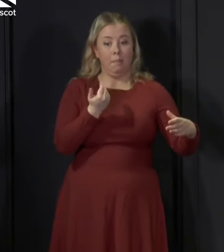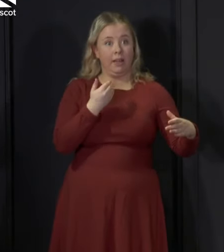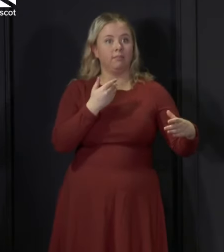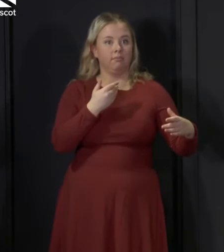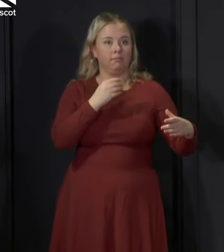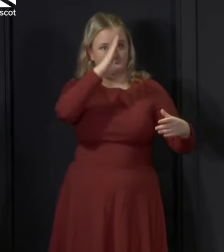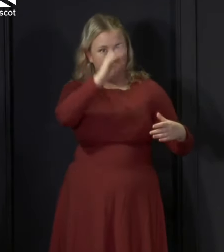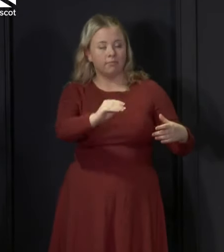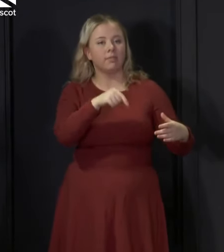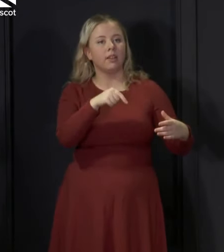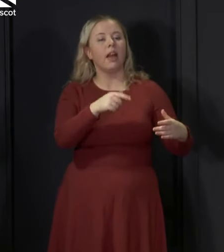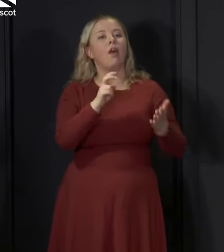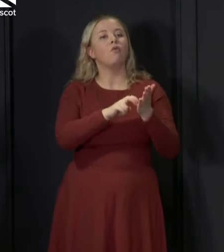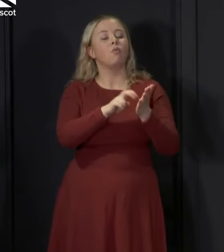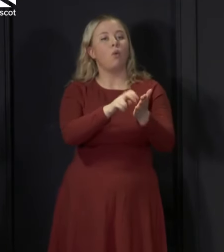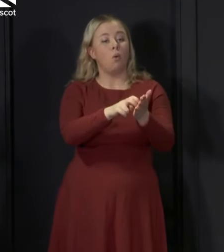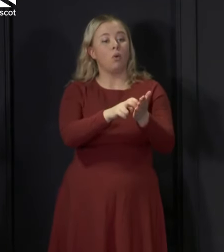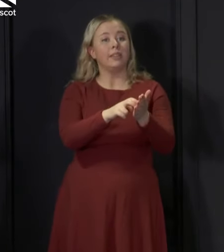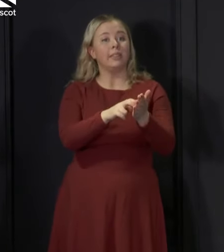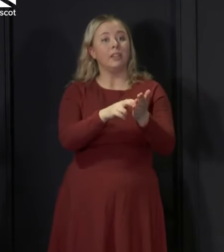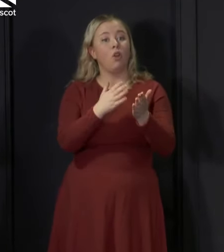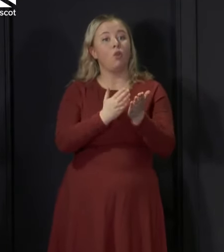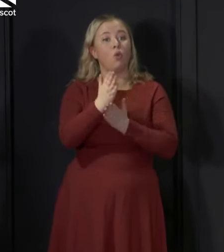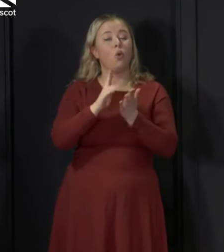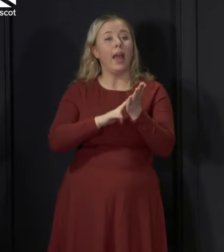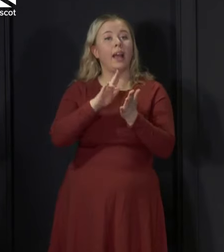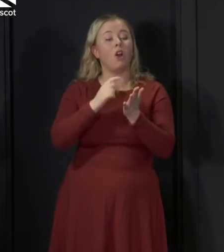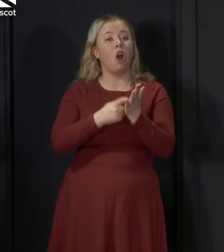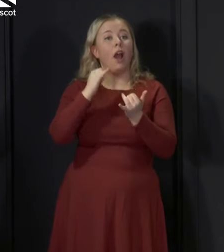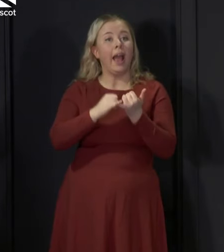on deaths that have been registered by National Records of Scotland, but where the individual